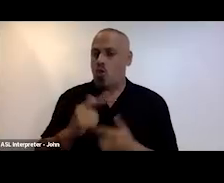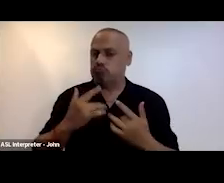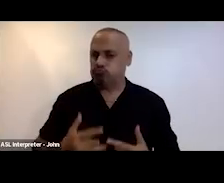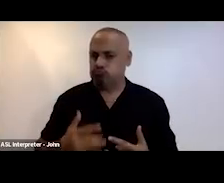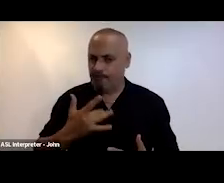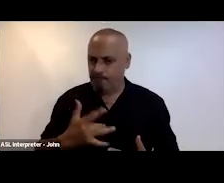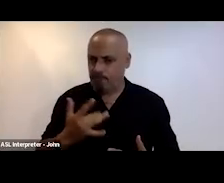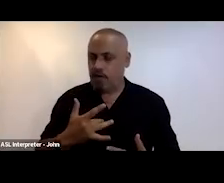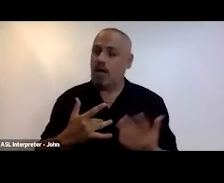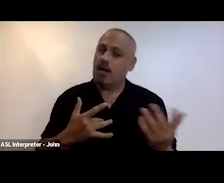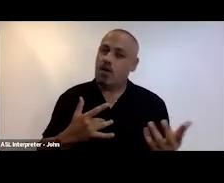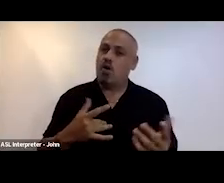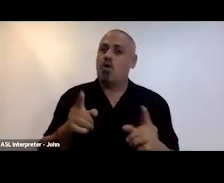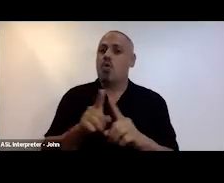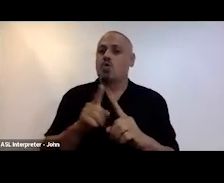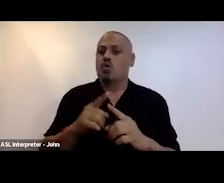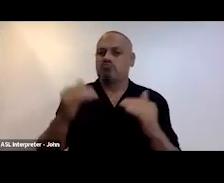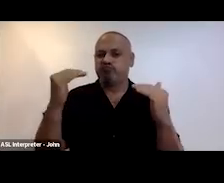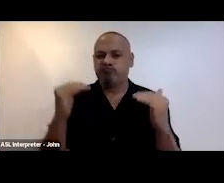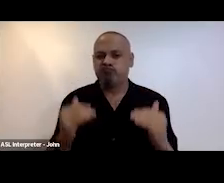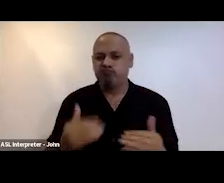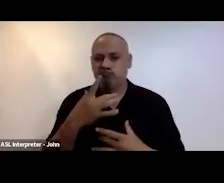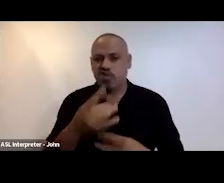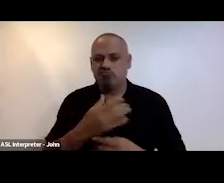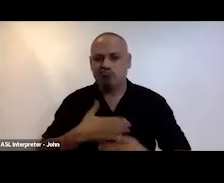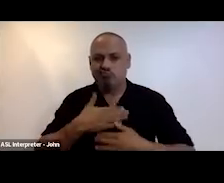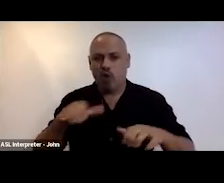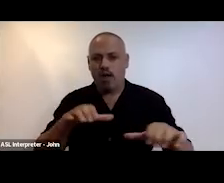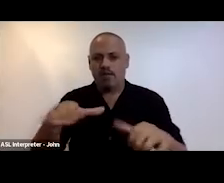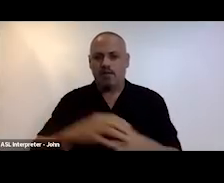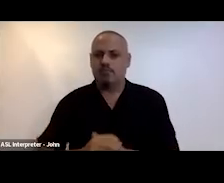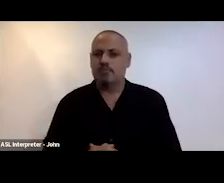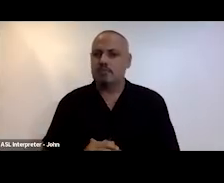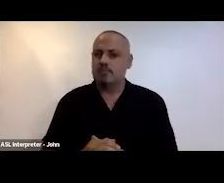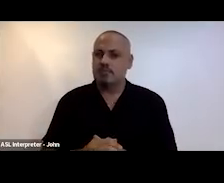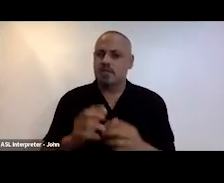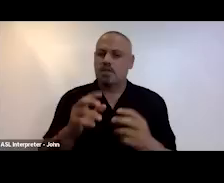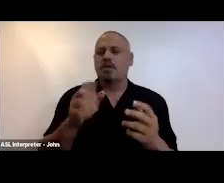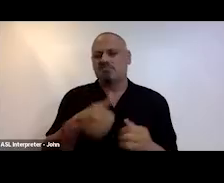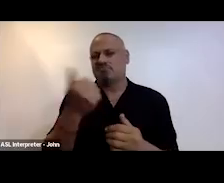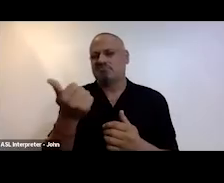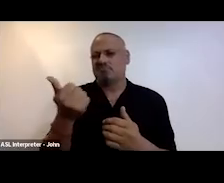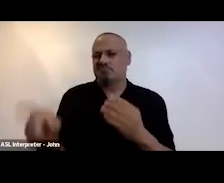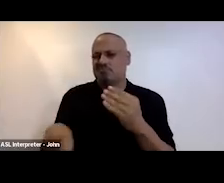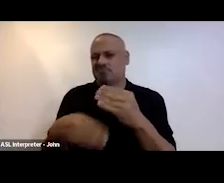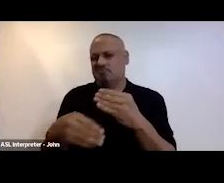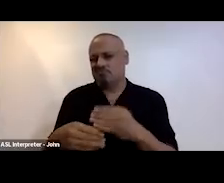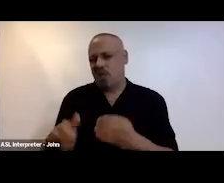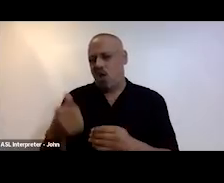and/or decreased interest in pleasurable activities, and then a combination of other symptoms, and these symptoms interfere